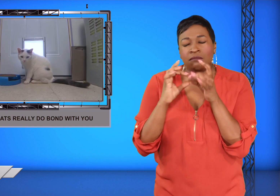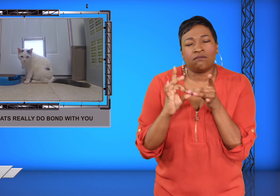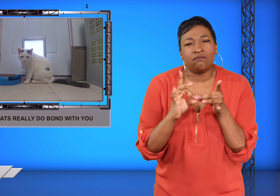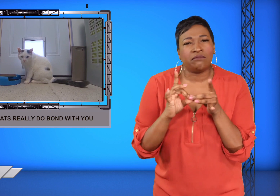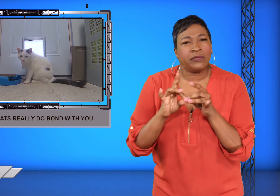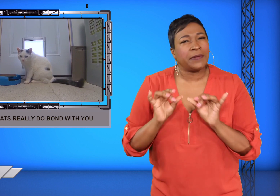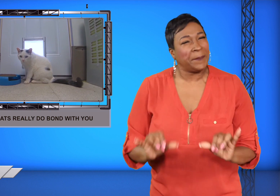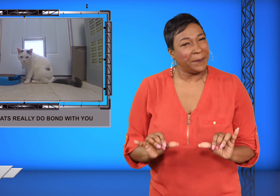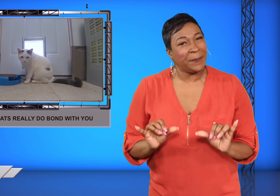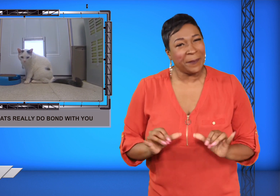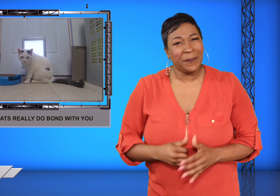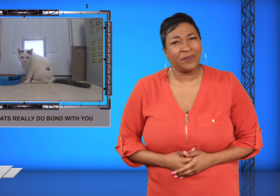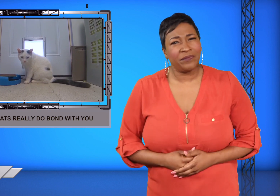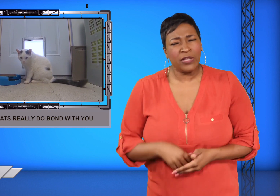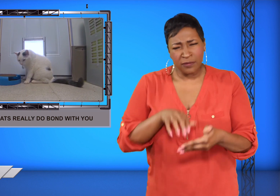present in kittens.